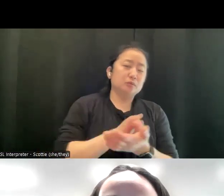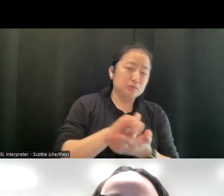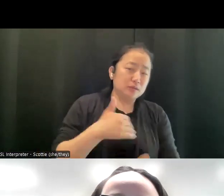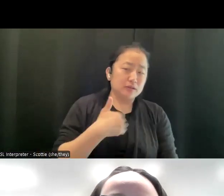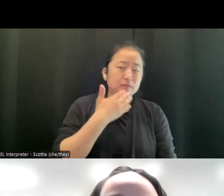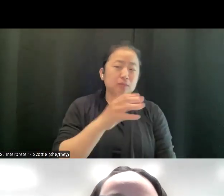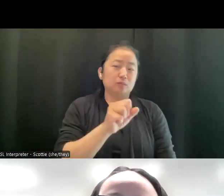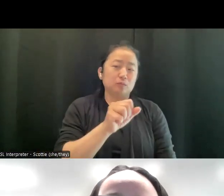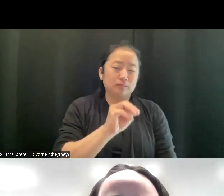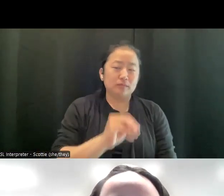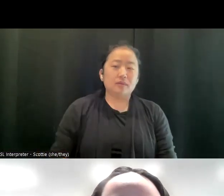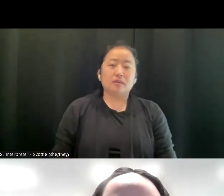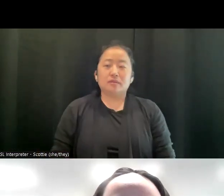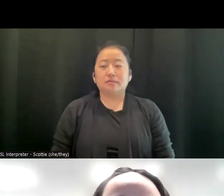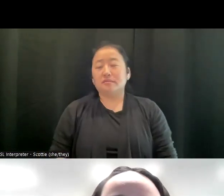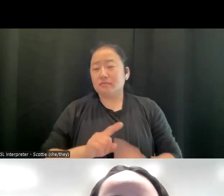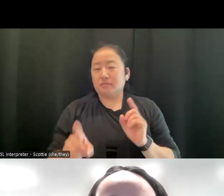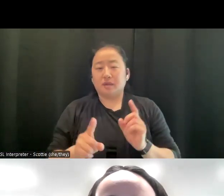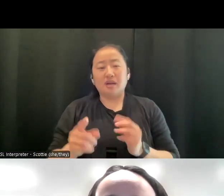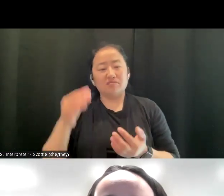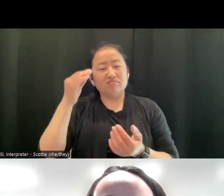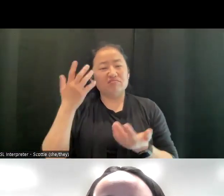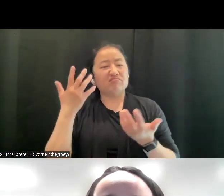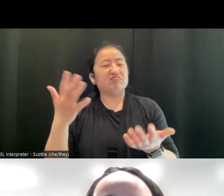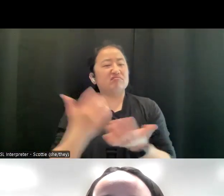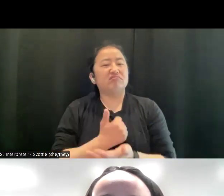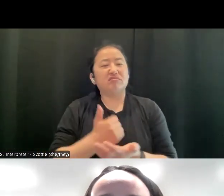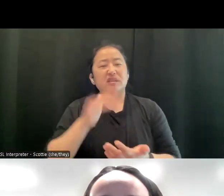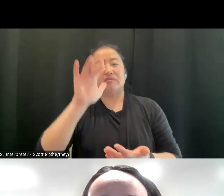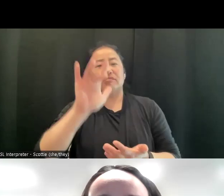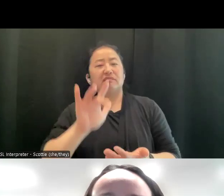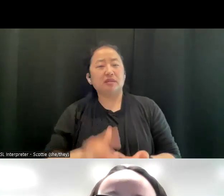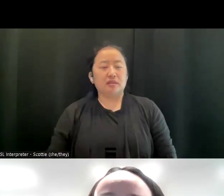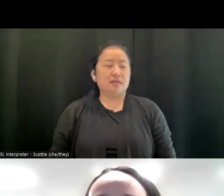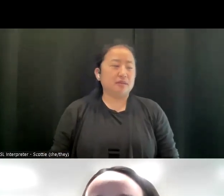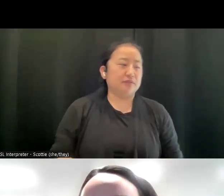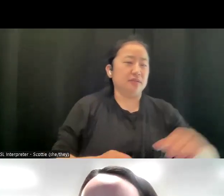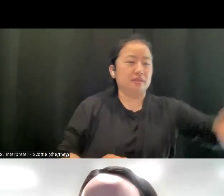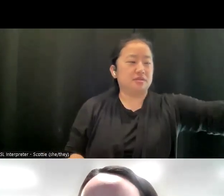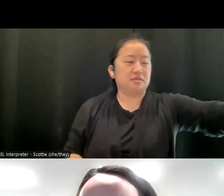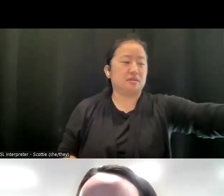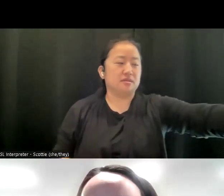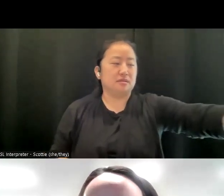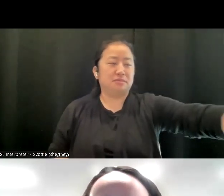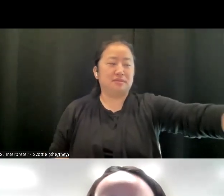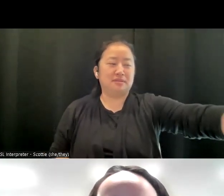But feel free to check out AT3, ACL and Catada. I'm going to get started, sorry if you're tired